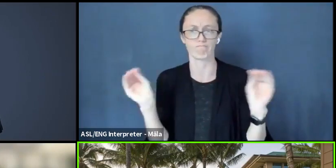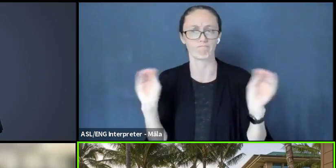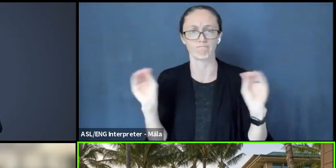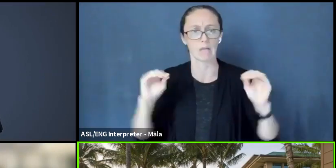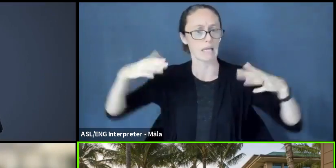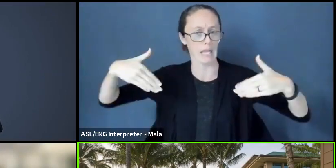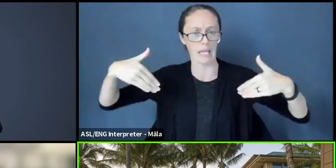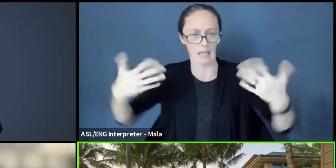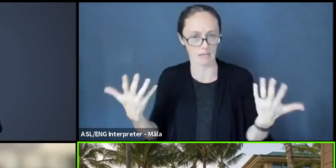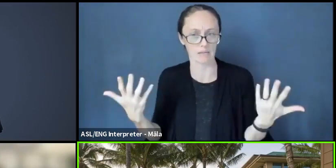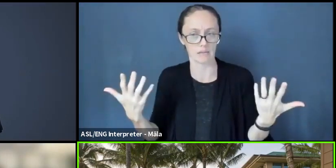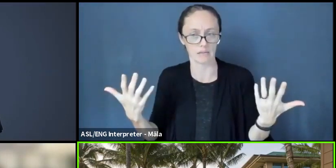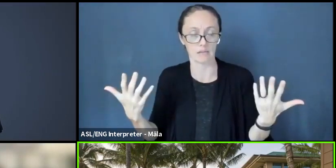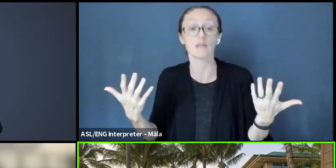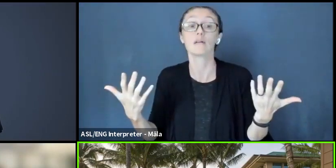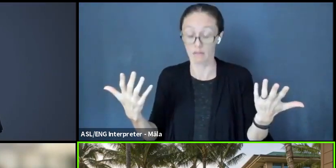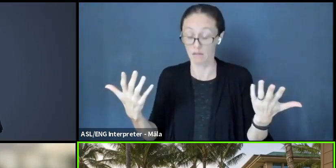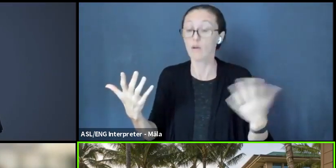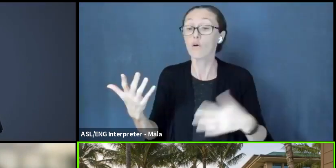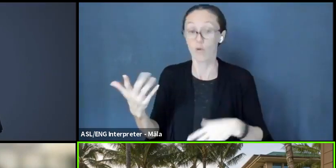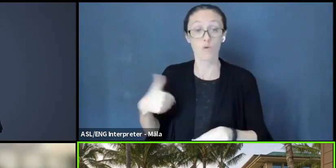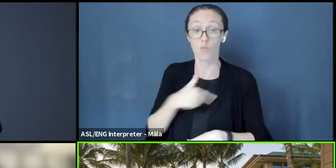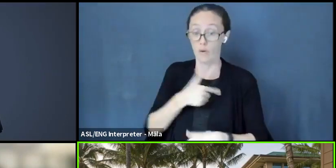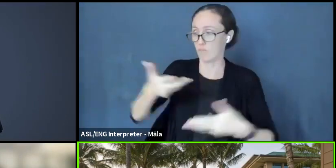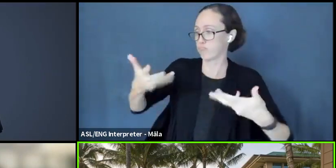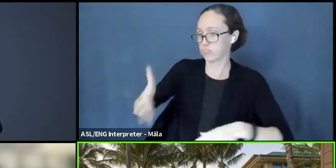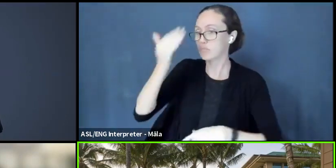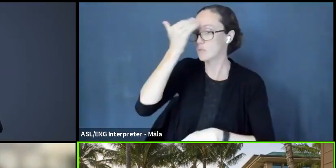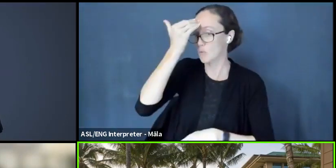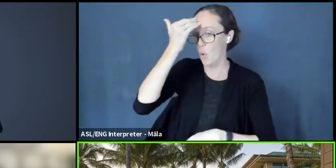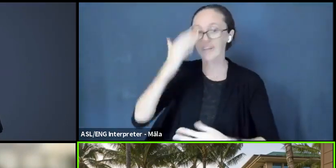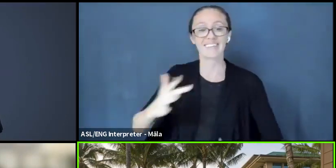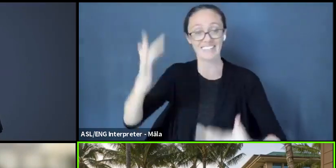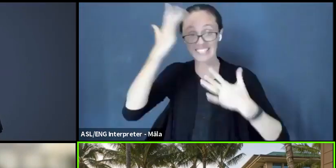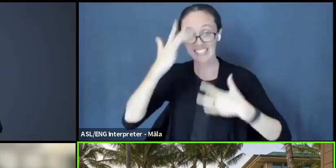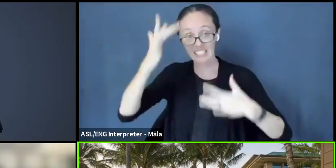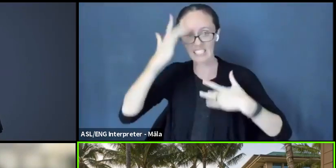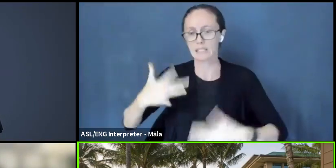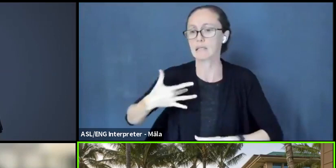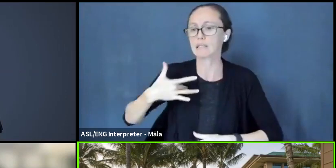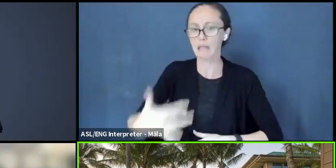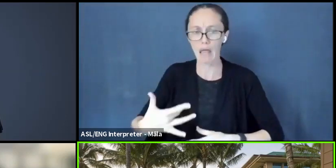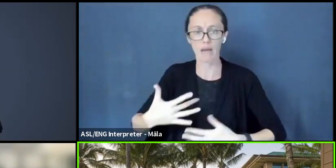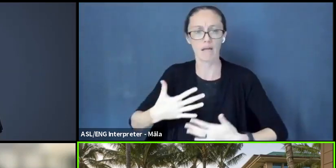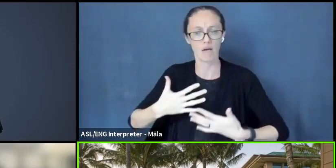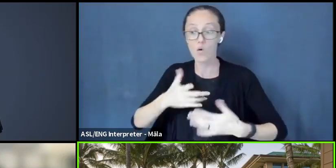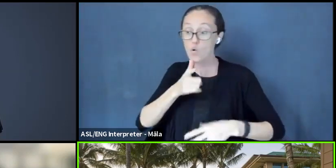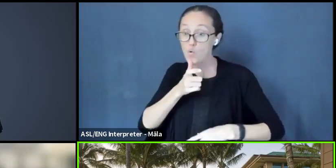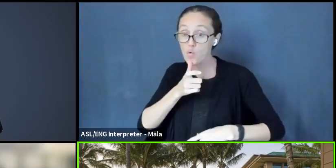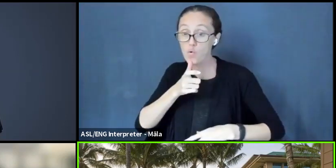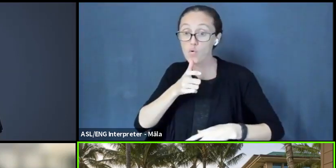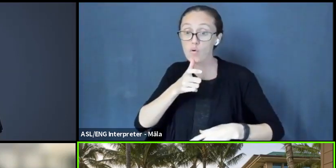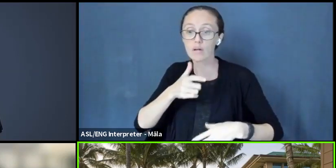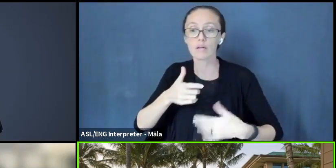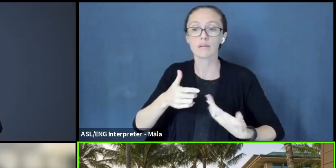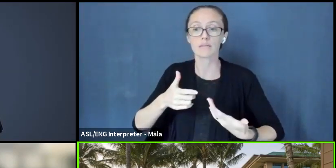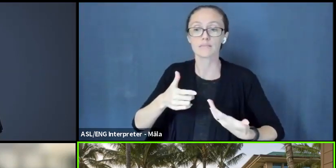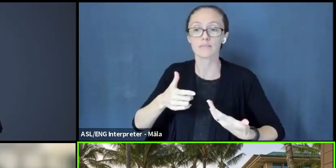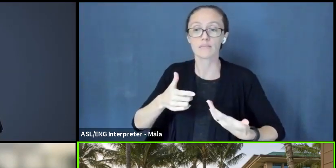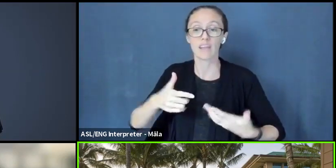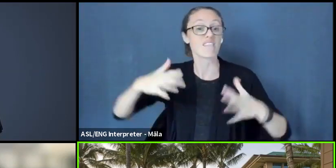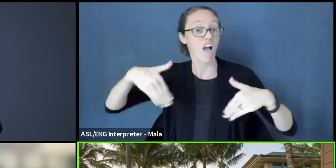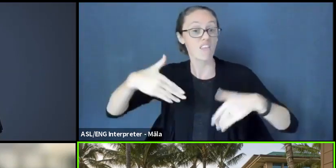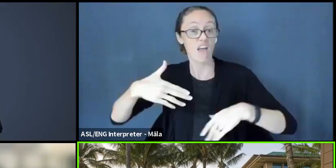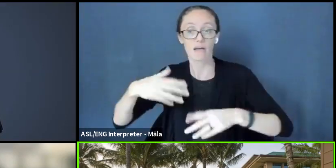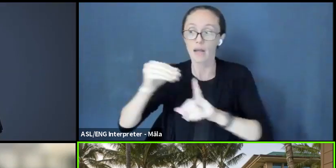And we do know that disease is much more severe in people who have never been exposed to the